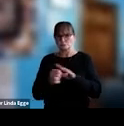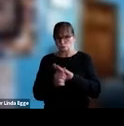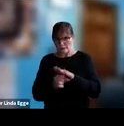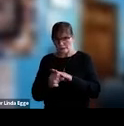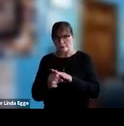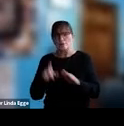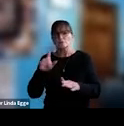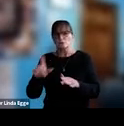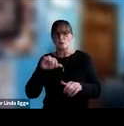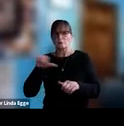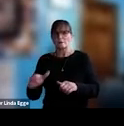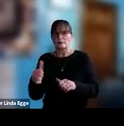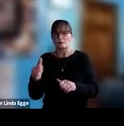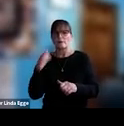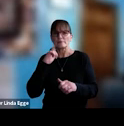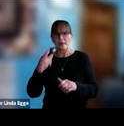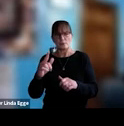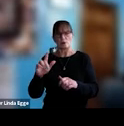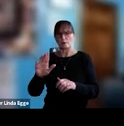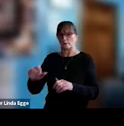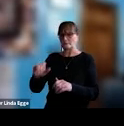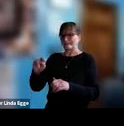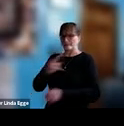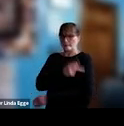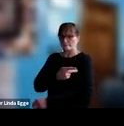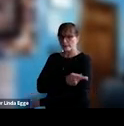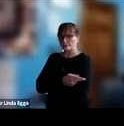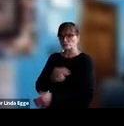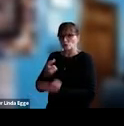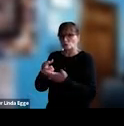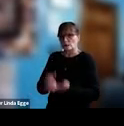that they were in an inpatient rehabilitation program